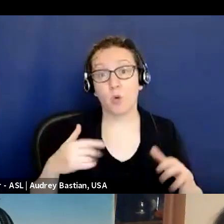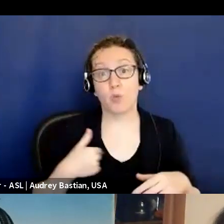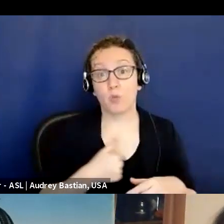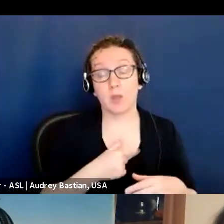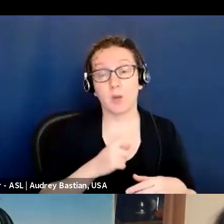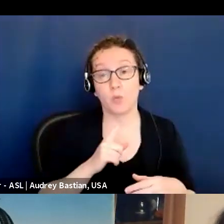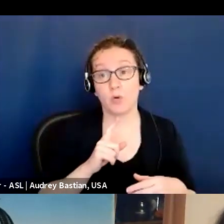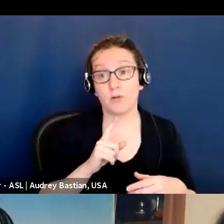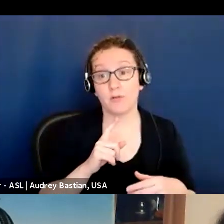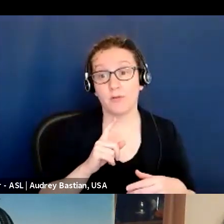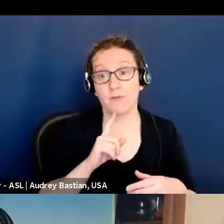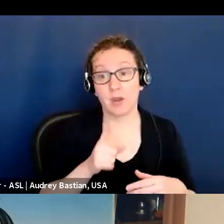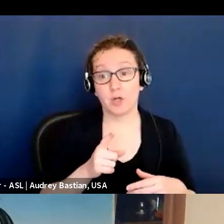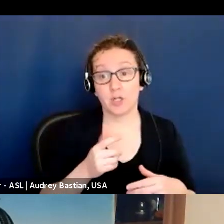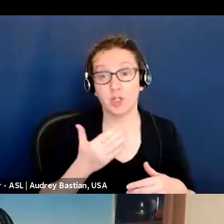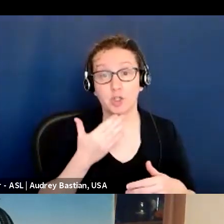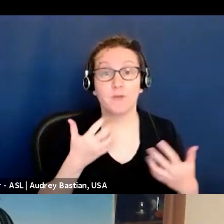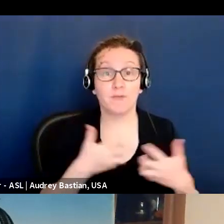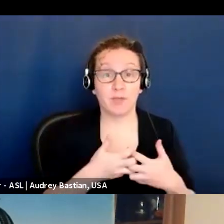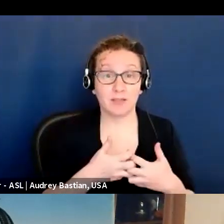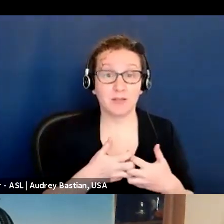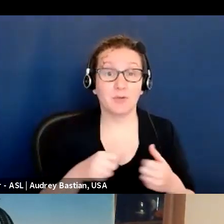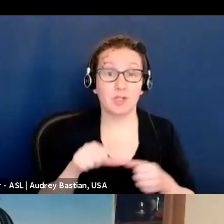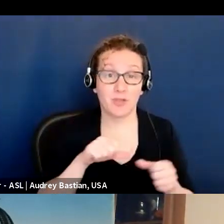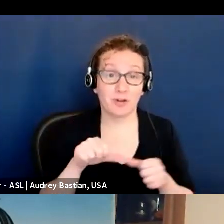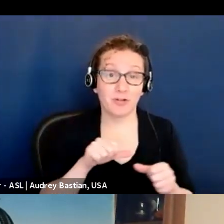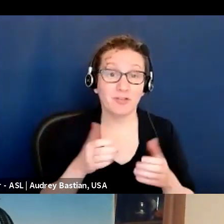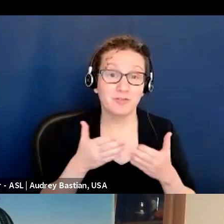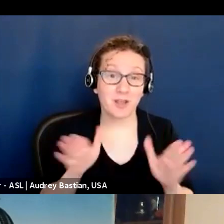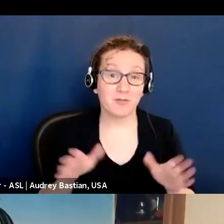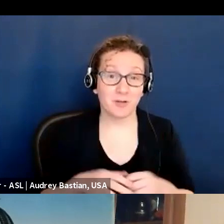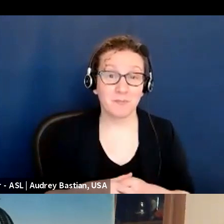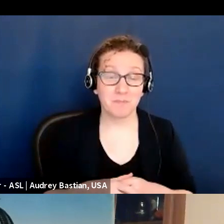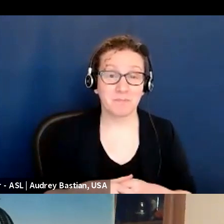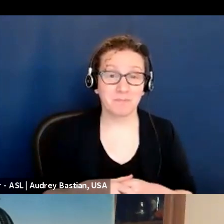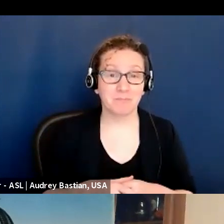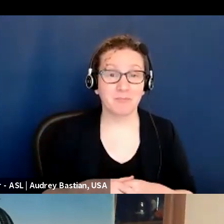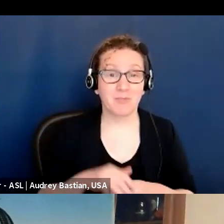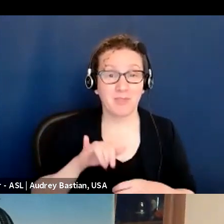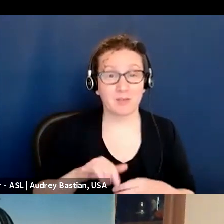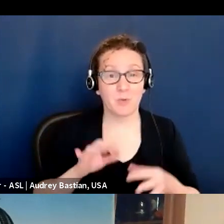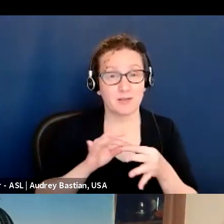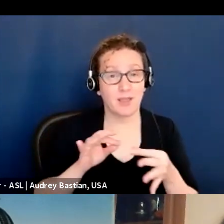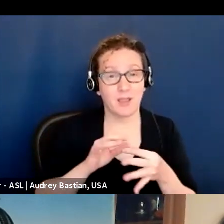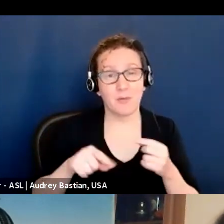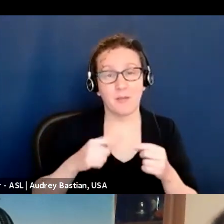um, a good fit for each other in general. So that's what I can say about my host family. And